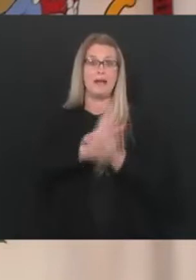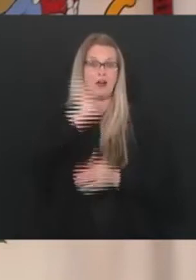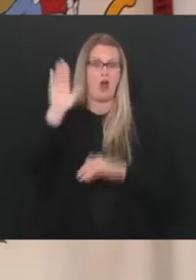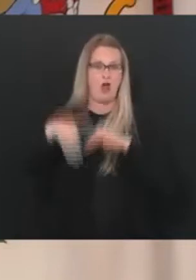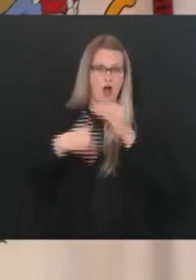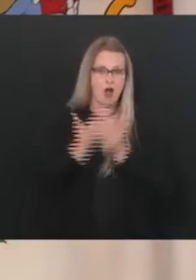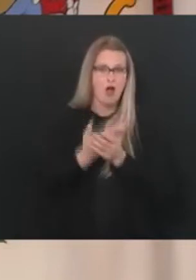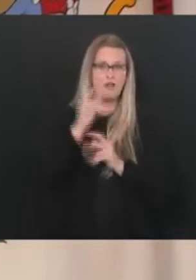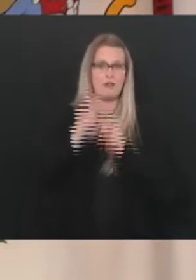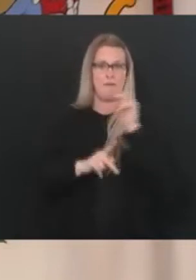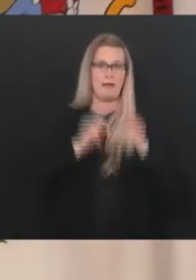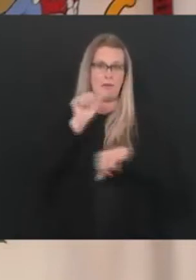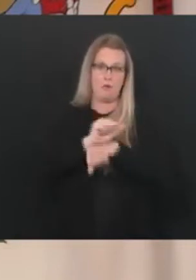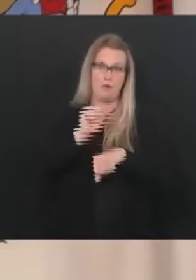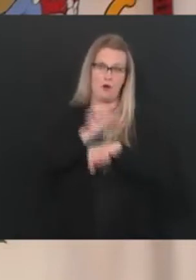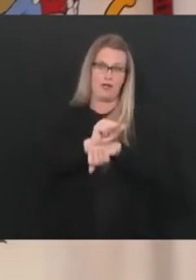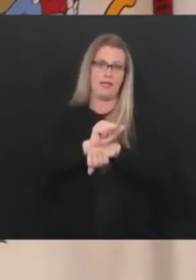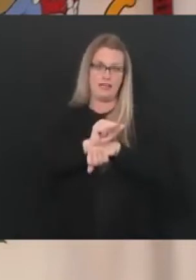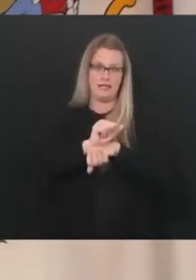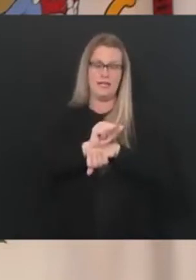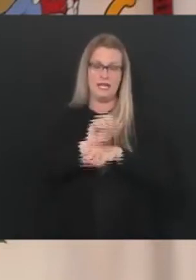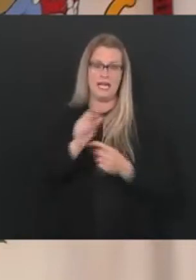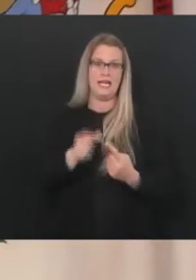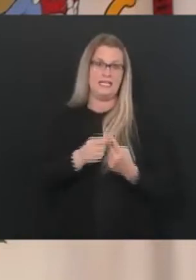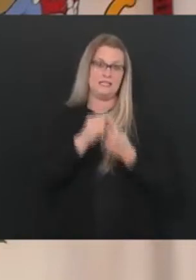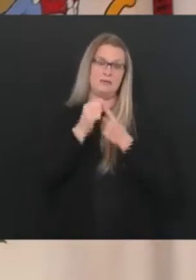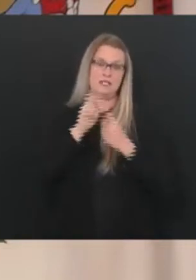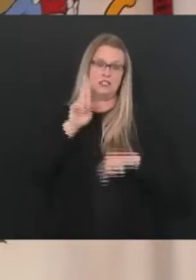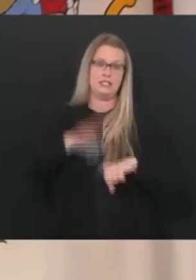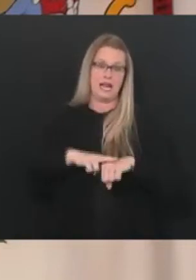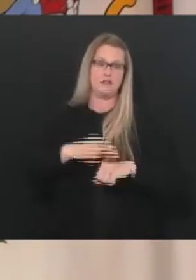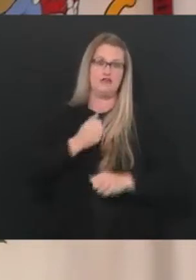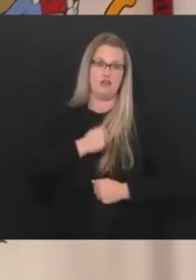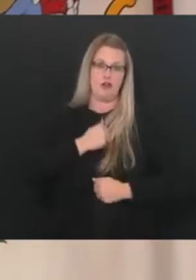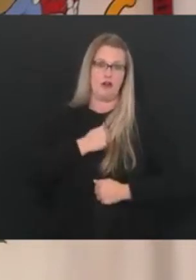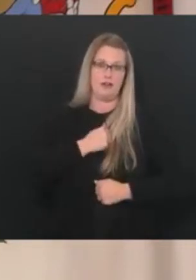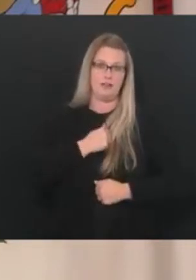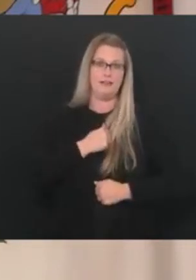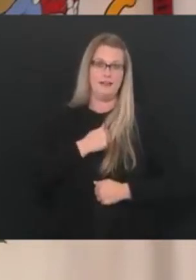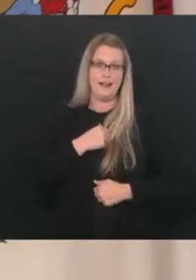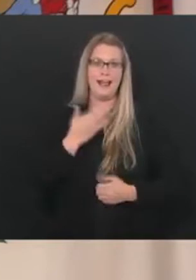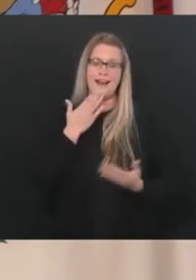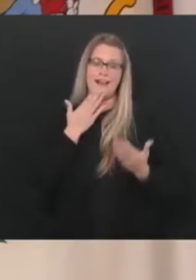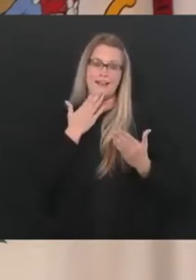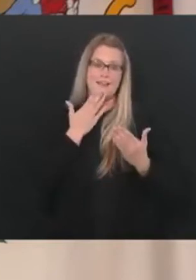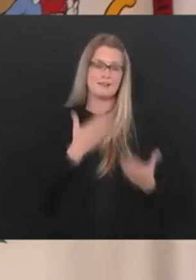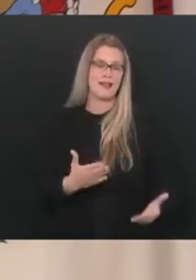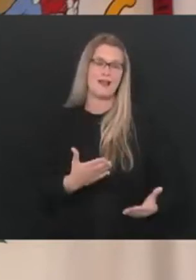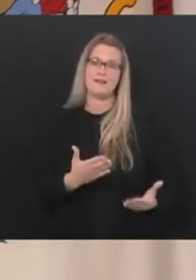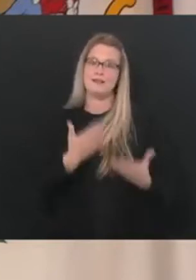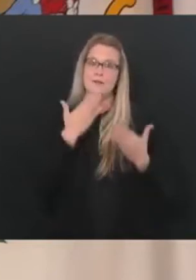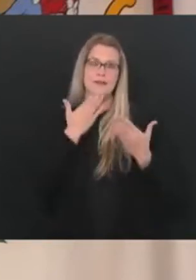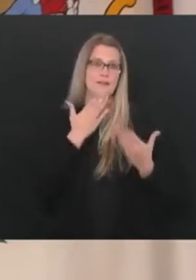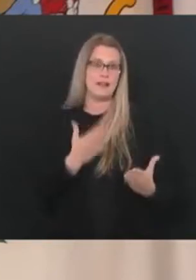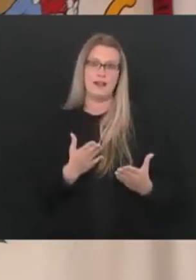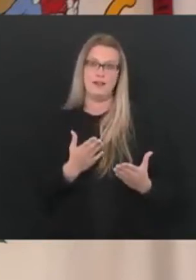THE WORK THEY'RE DOING IS OUT OF THIS WORLD, THAT'S ALL THERE IS TO IT. I COMMEND ALL THOSE THAT ARE ON THE FRONT LINES, I ESPECIALLY